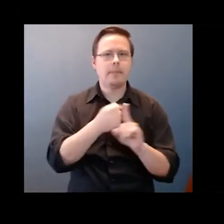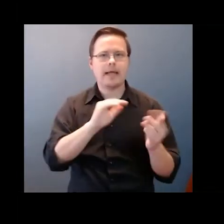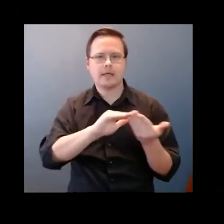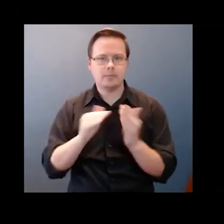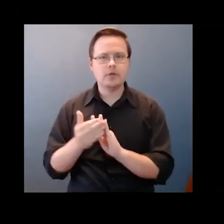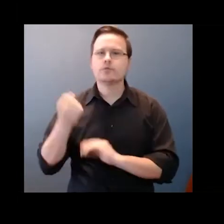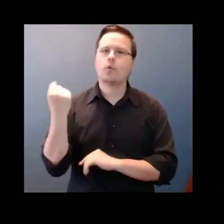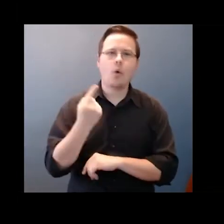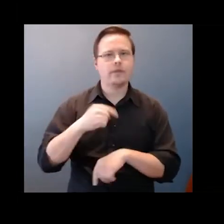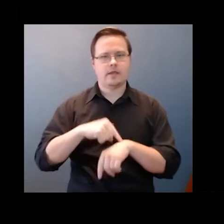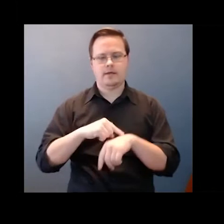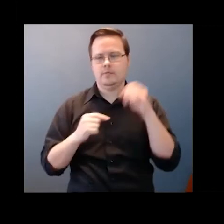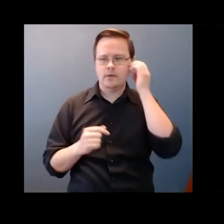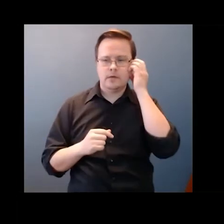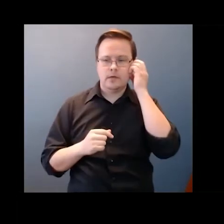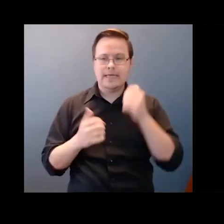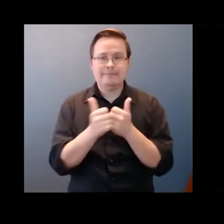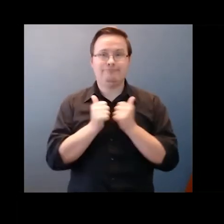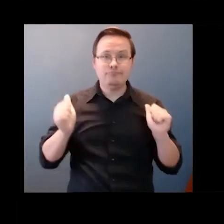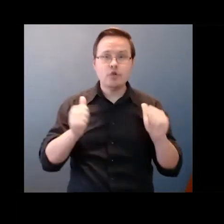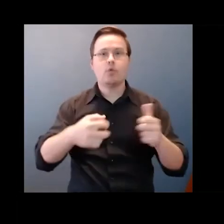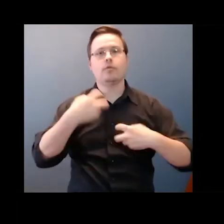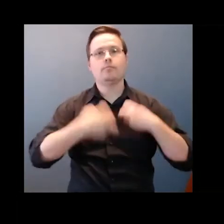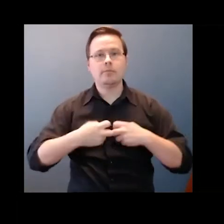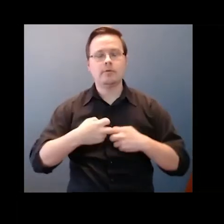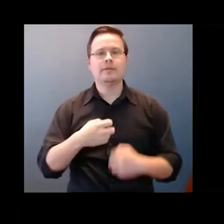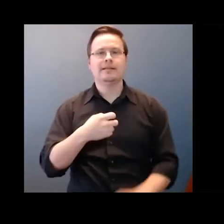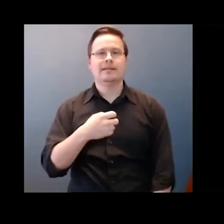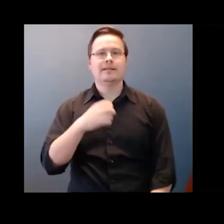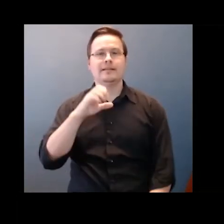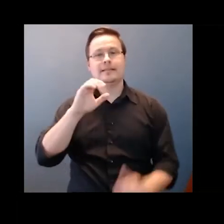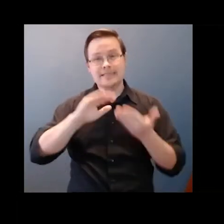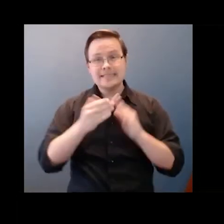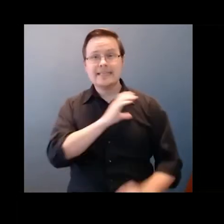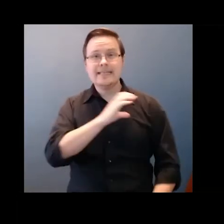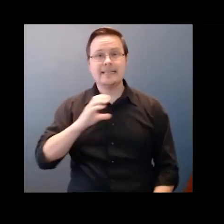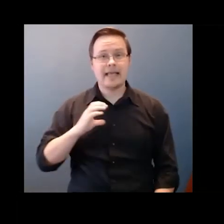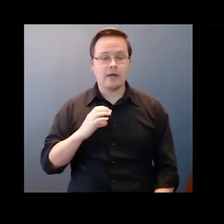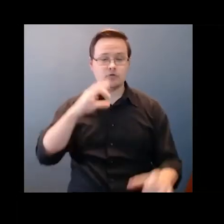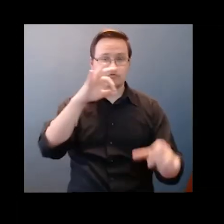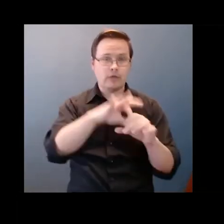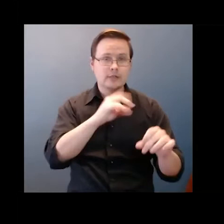It had revealed the problem of city council elected who are putatively accountable to worker.